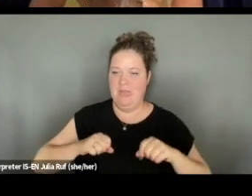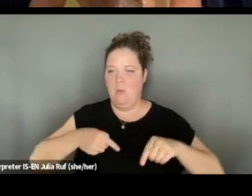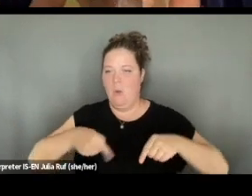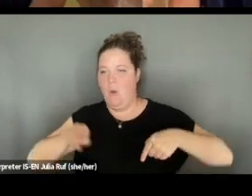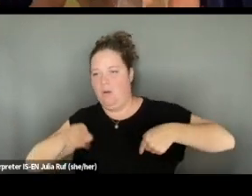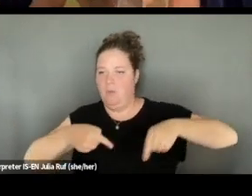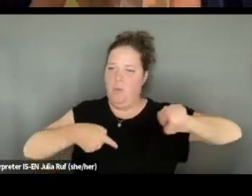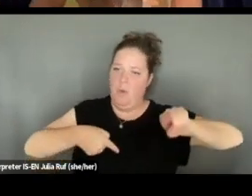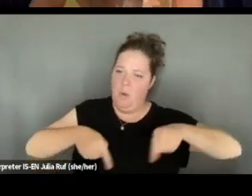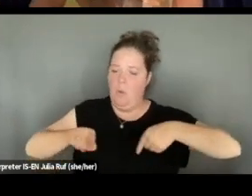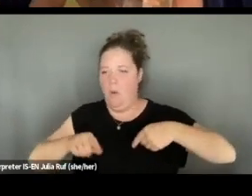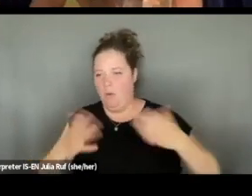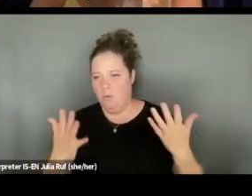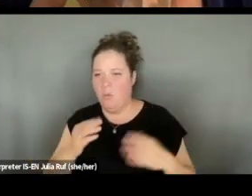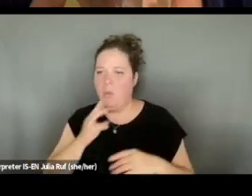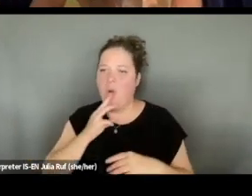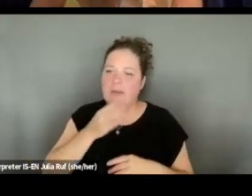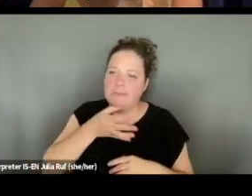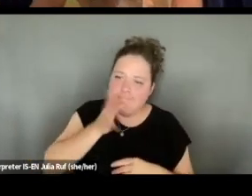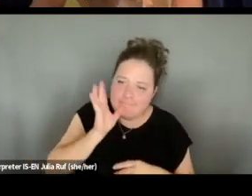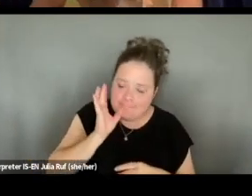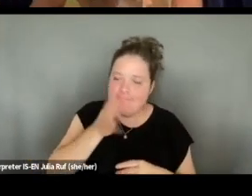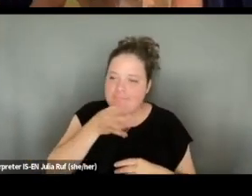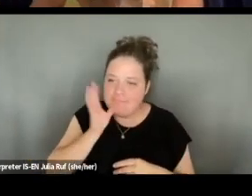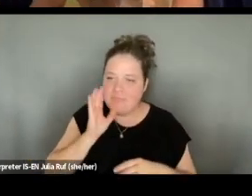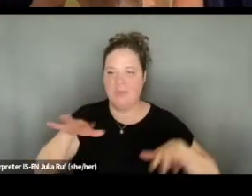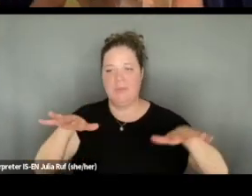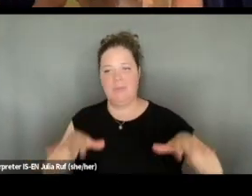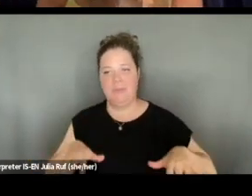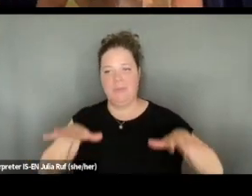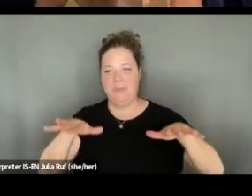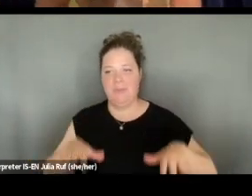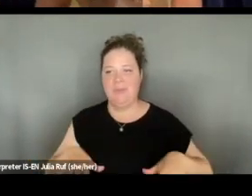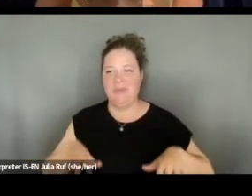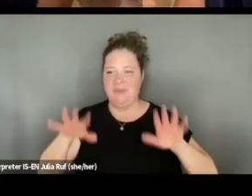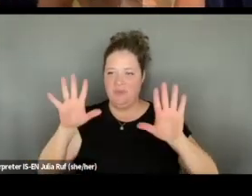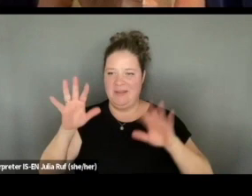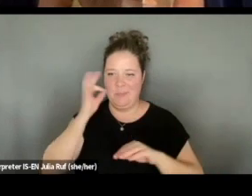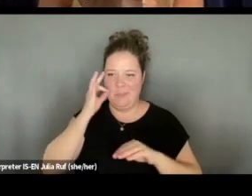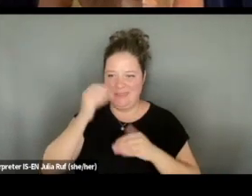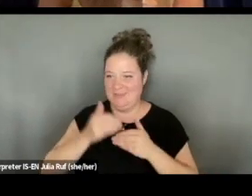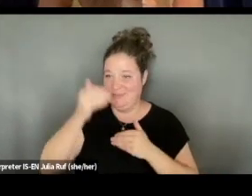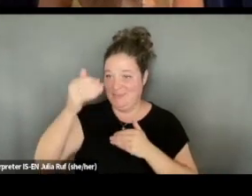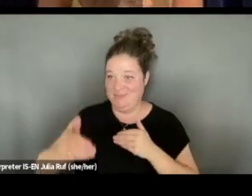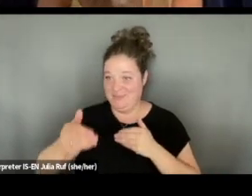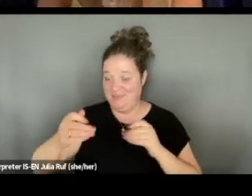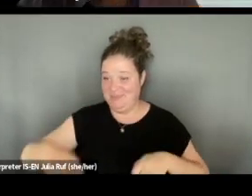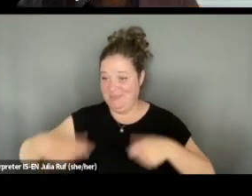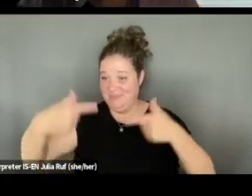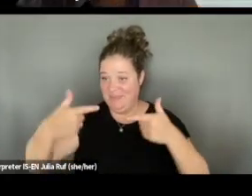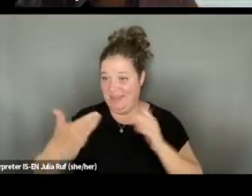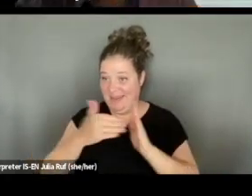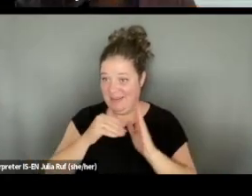Please, stretch your legs, do something else, have a little water or juice or something and relax for a while and see you again in ten